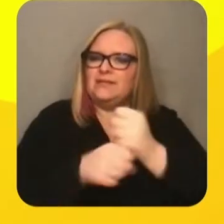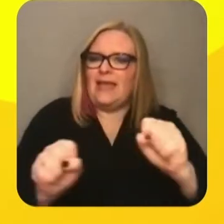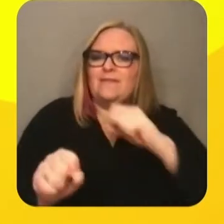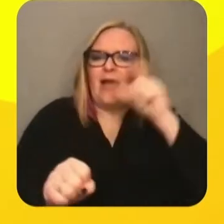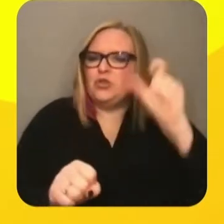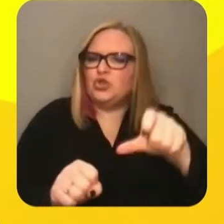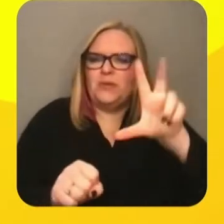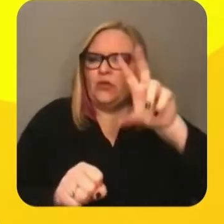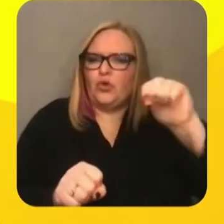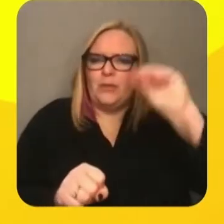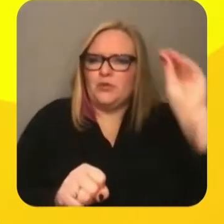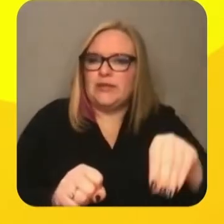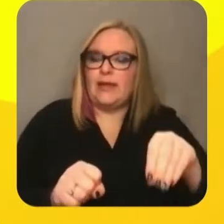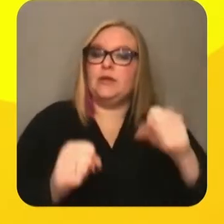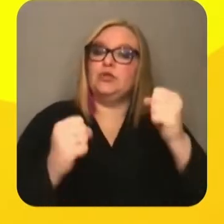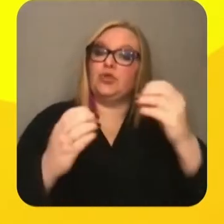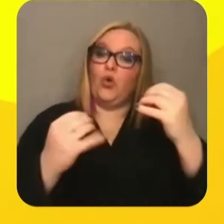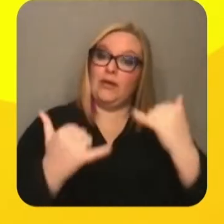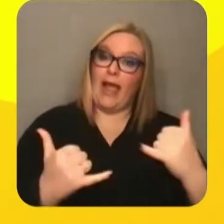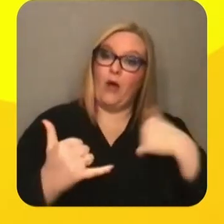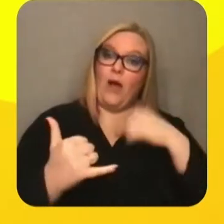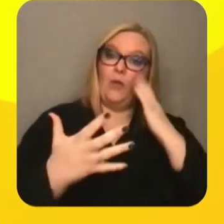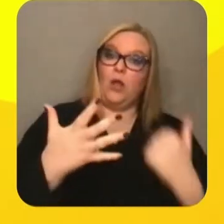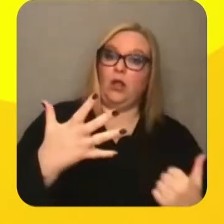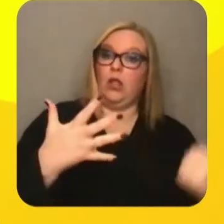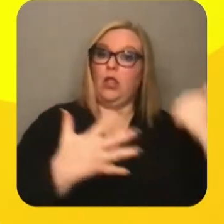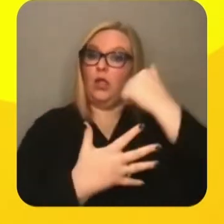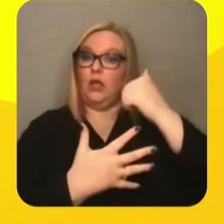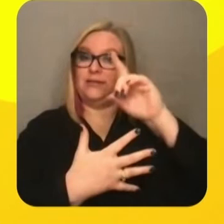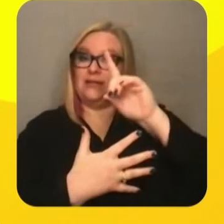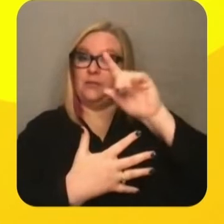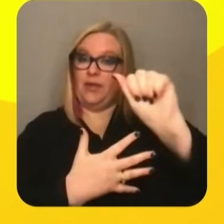So now I'm going to prioritize disabilities as a big pillar for the next few years.